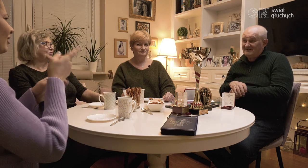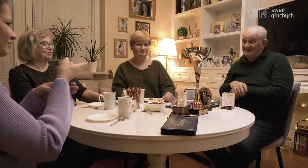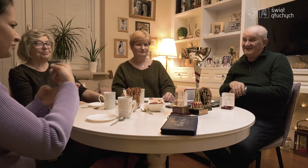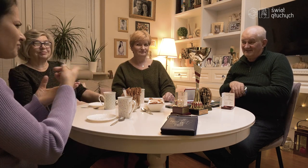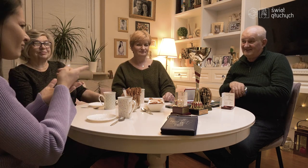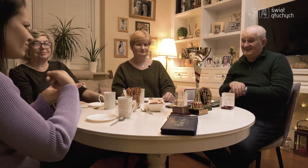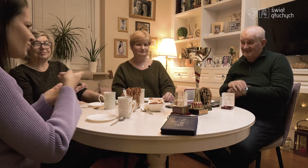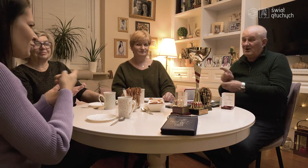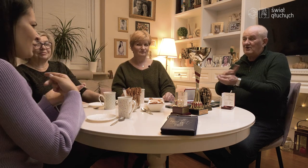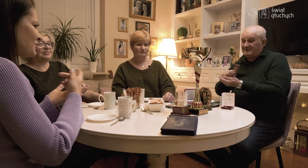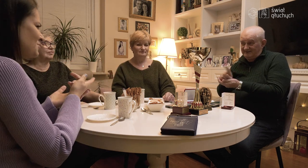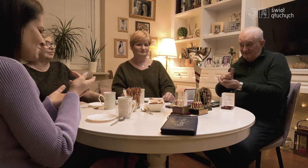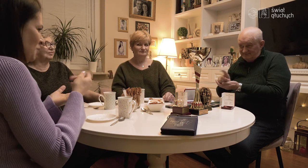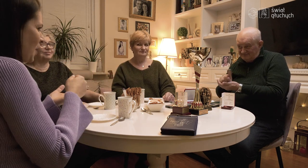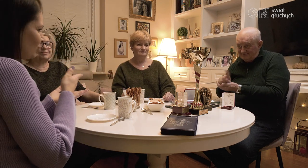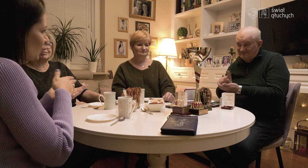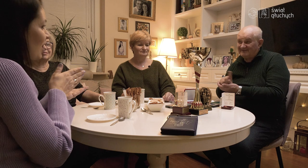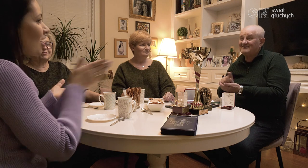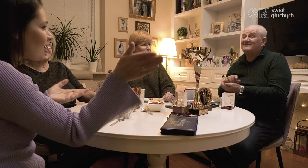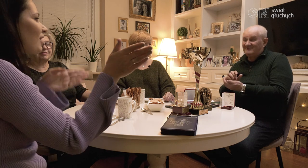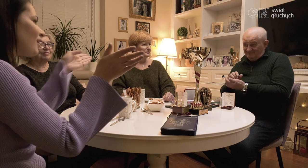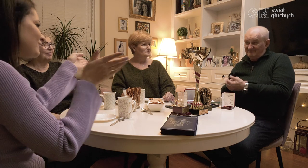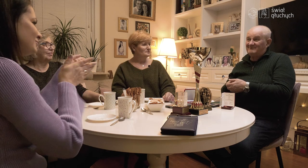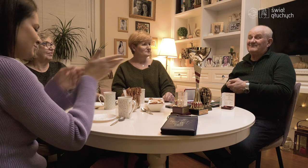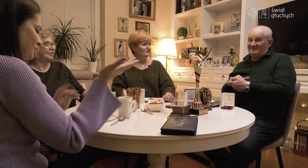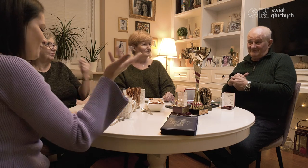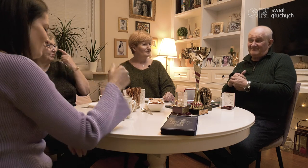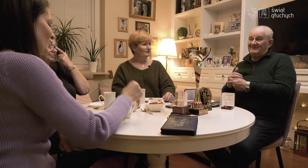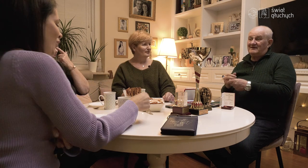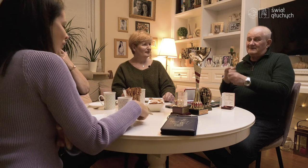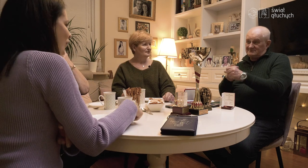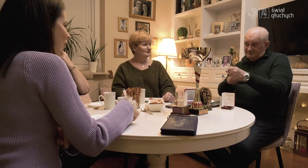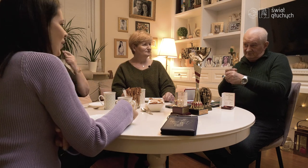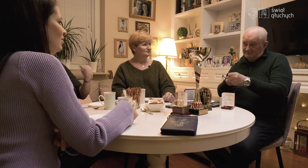with a compass, learning to recognize directions?